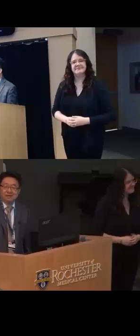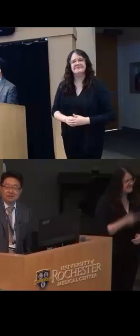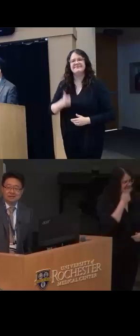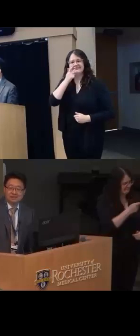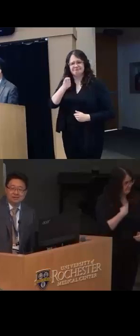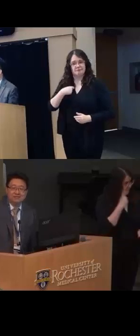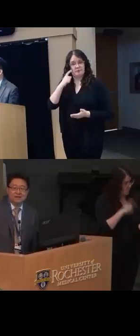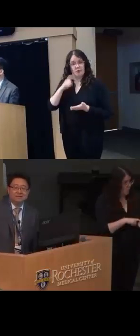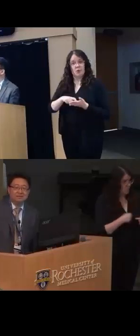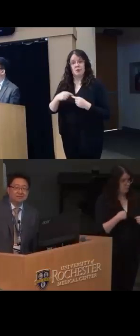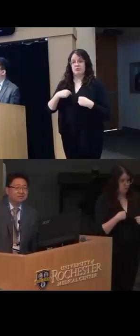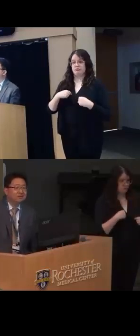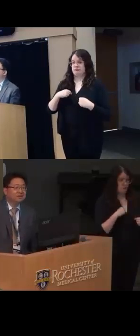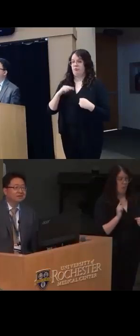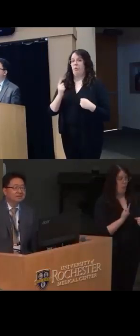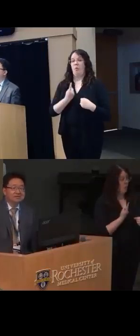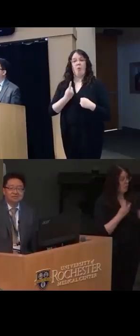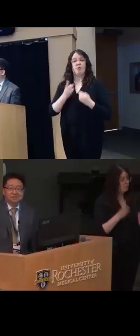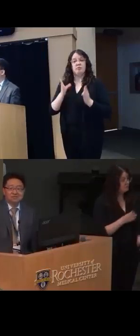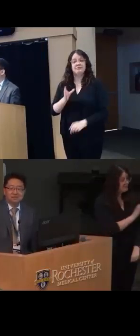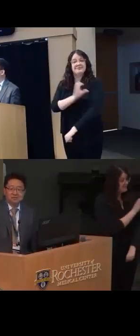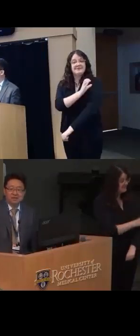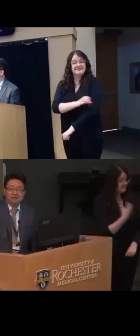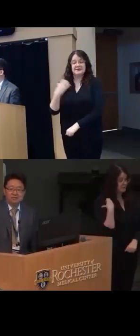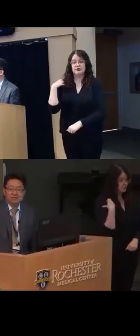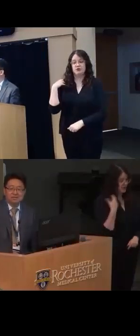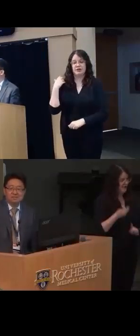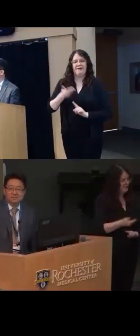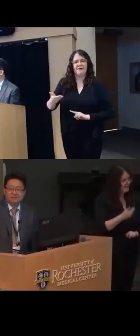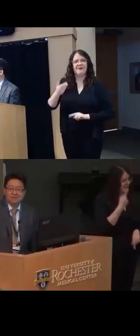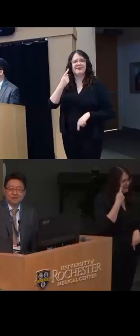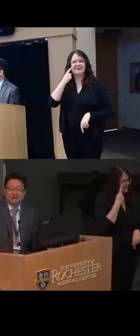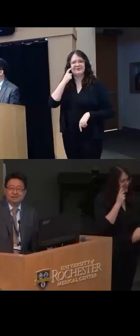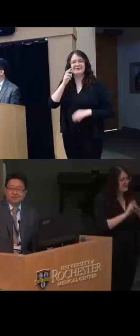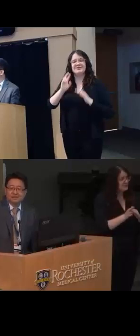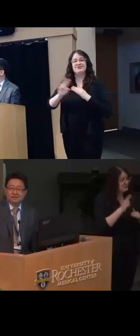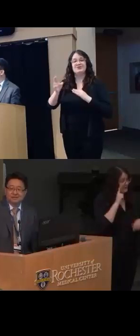only Clinic culture invited to recent Retreat related to Eastman Performing Arts medicine